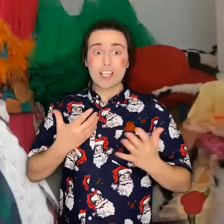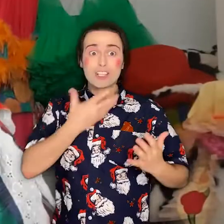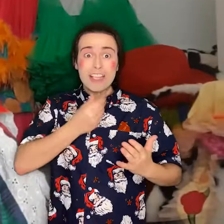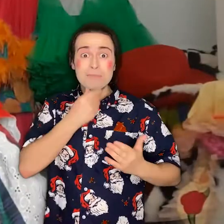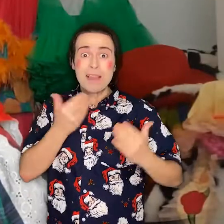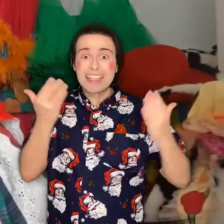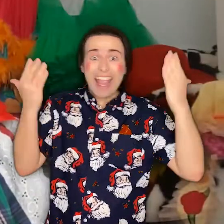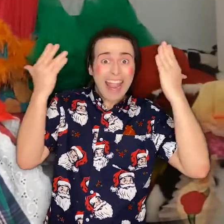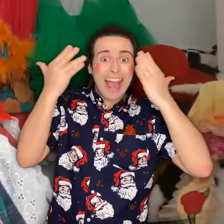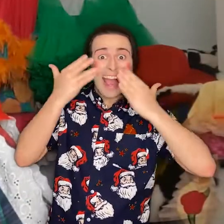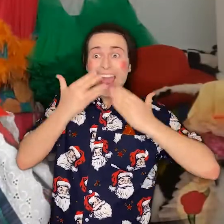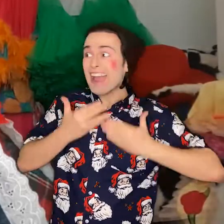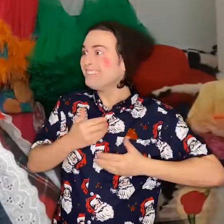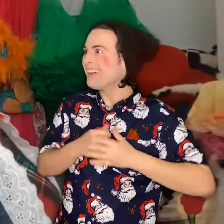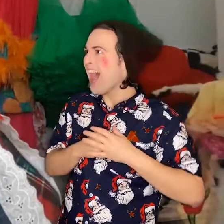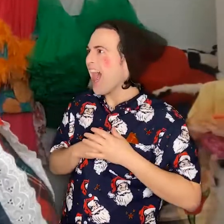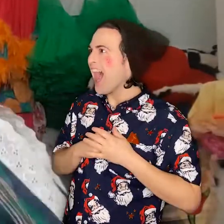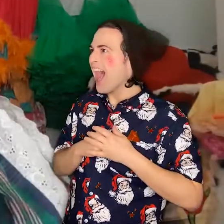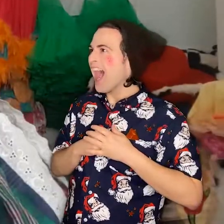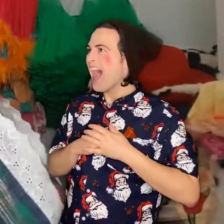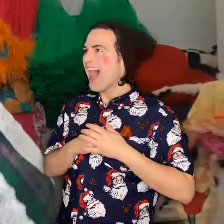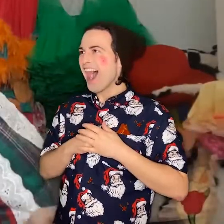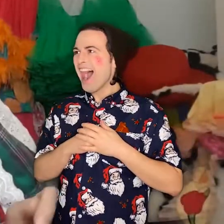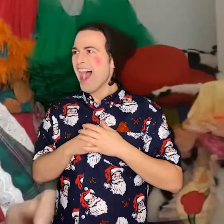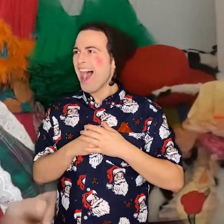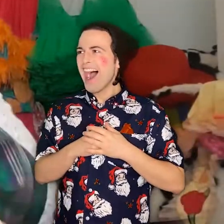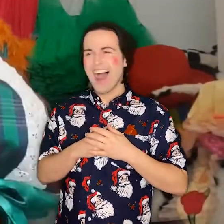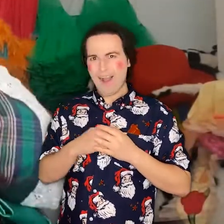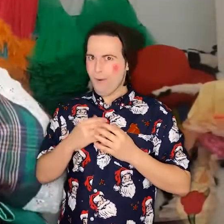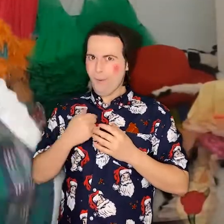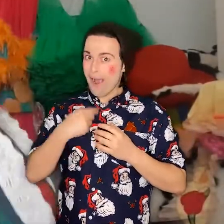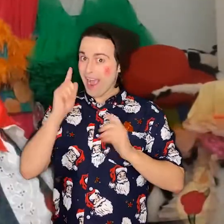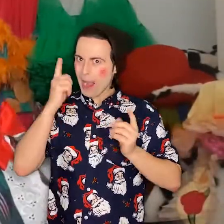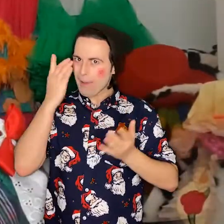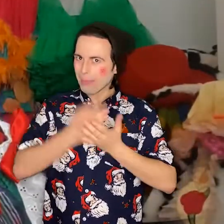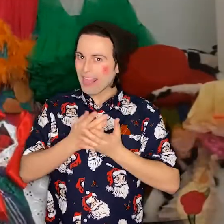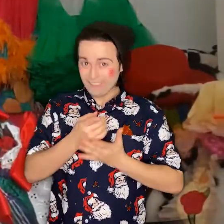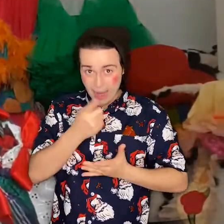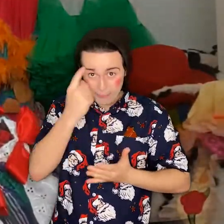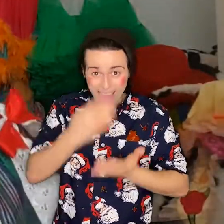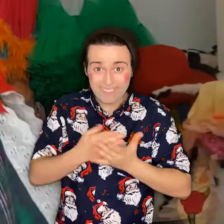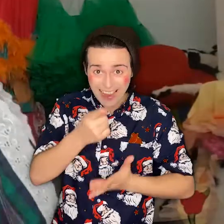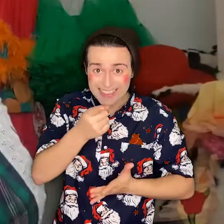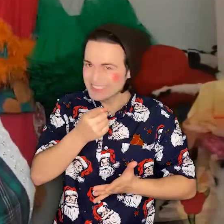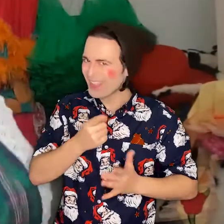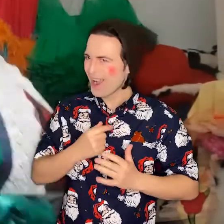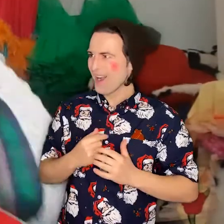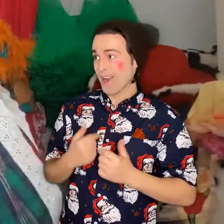Its’s Christmas Eve boys and girls, can you believe it? I cannae believe it, can you believe it, I cannae believe it, can you believe